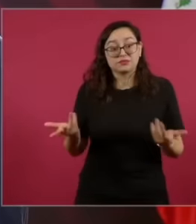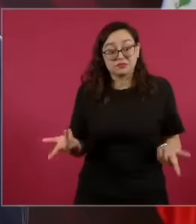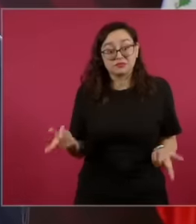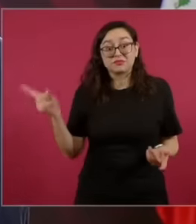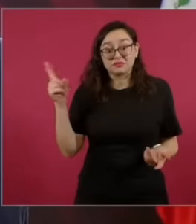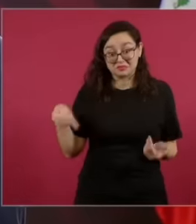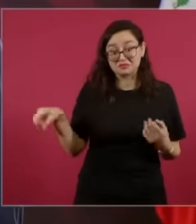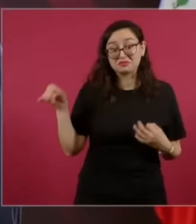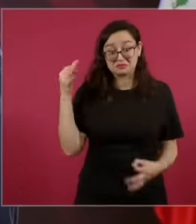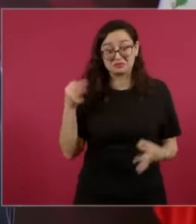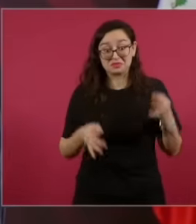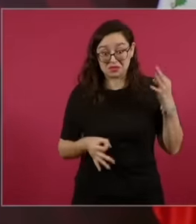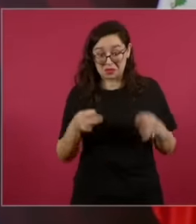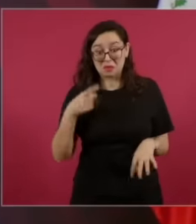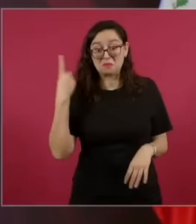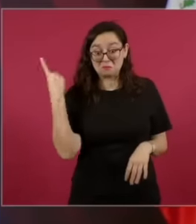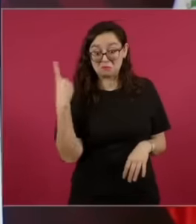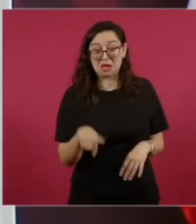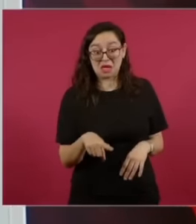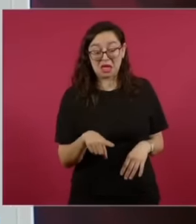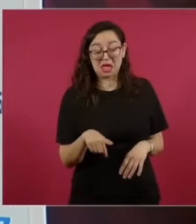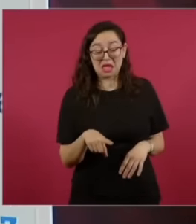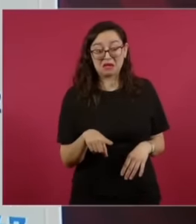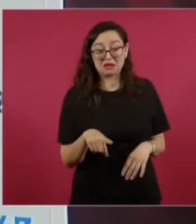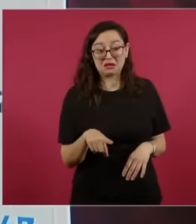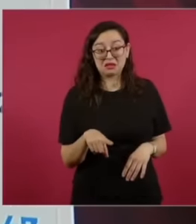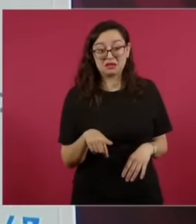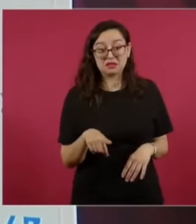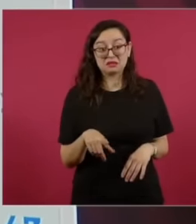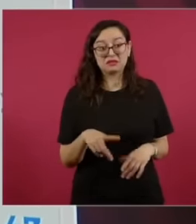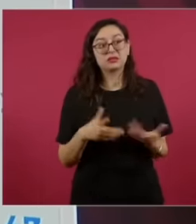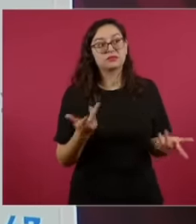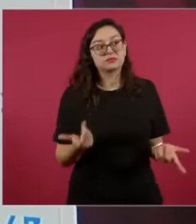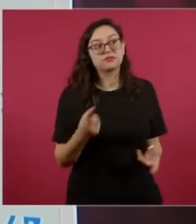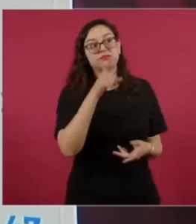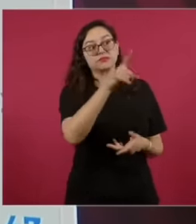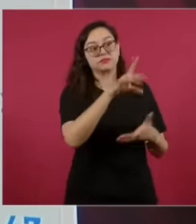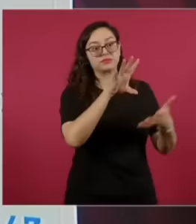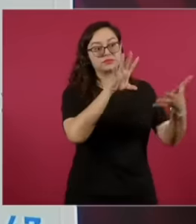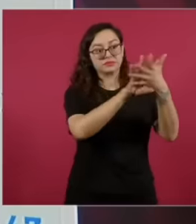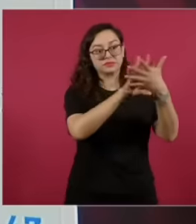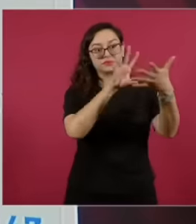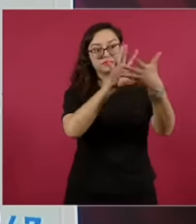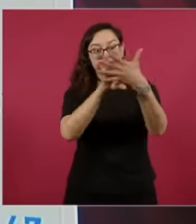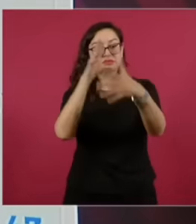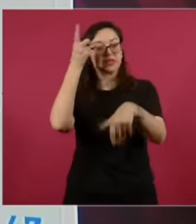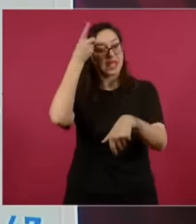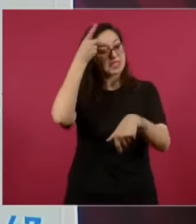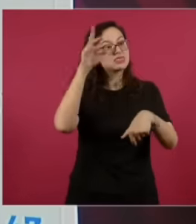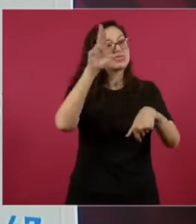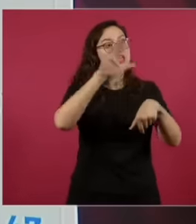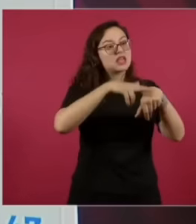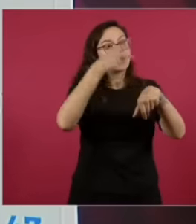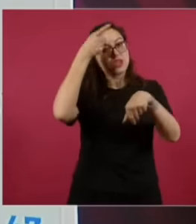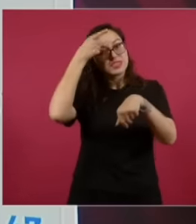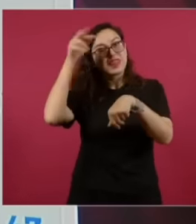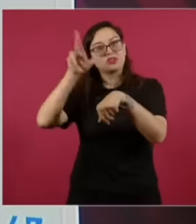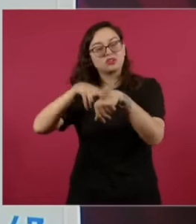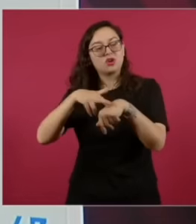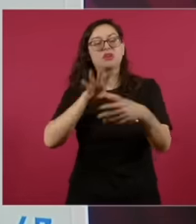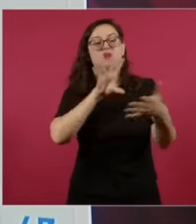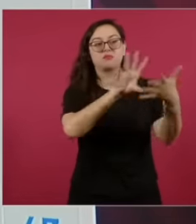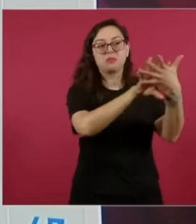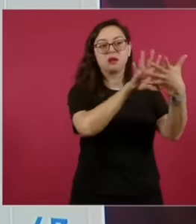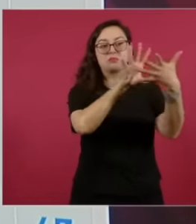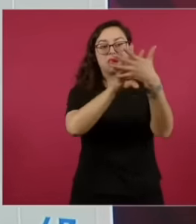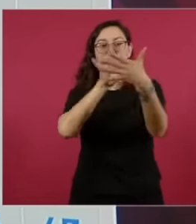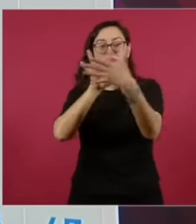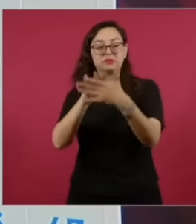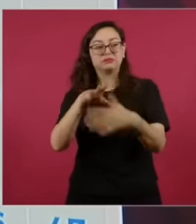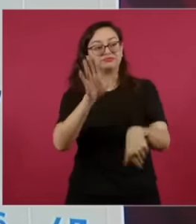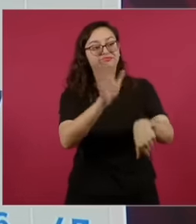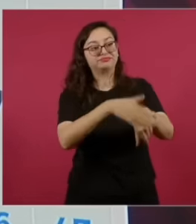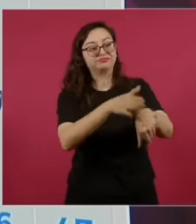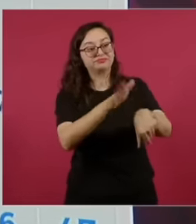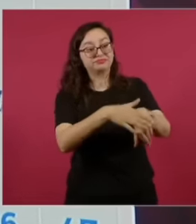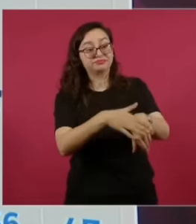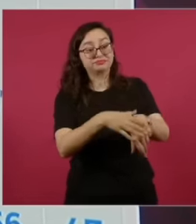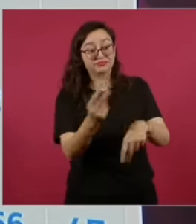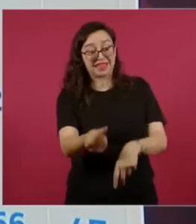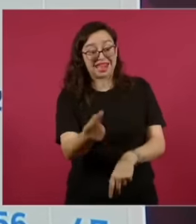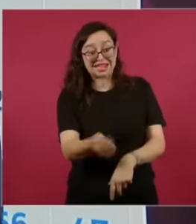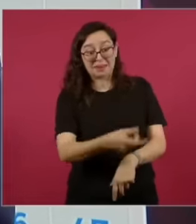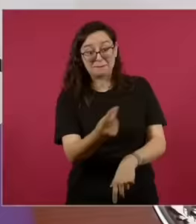judges to those in charge of the prisons first than in 24 hours